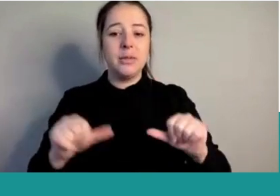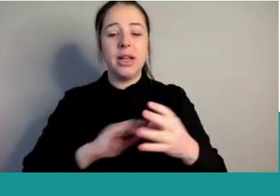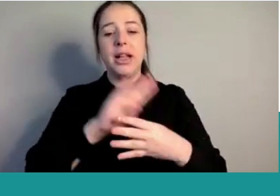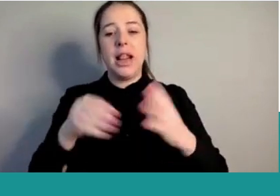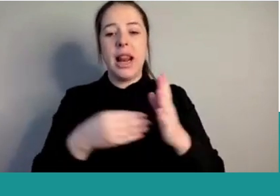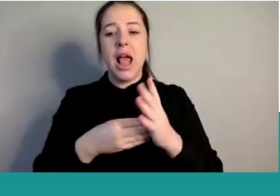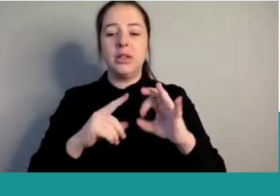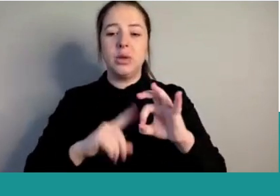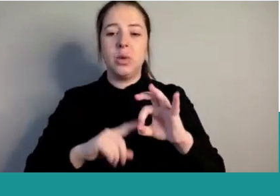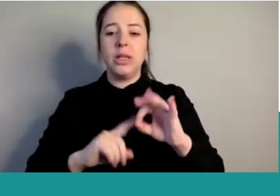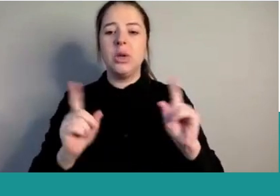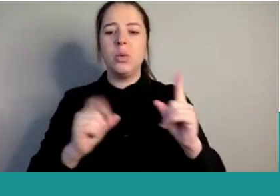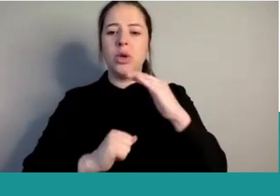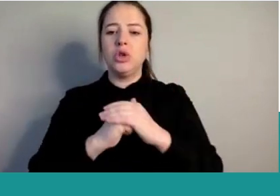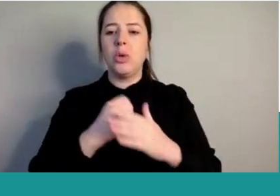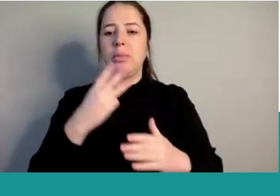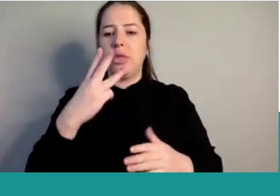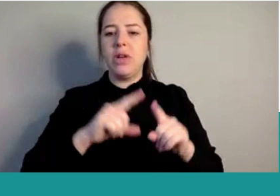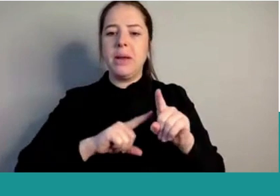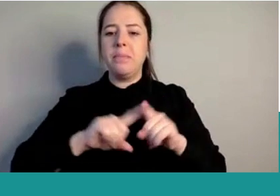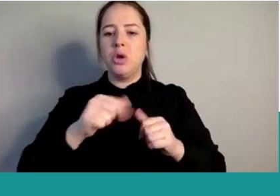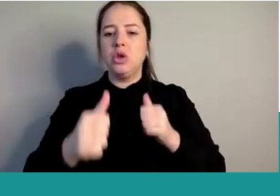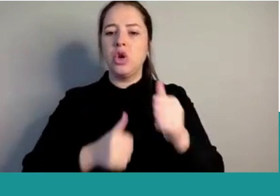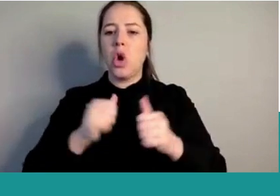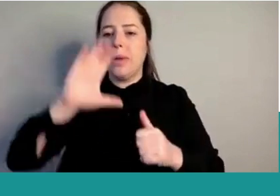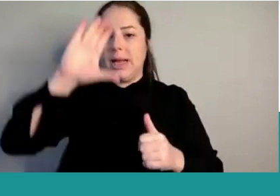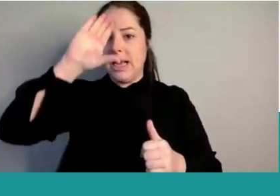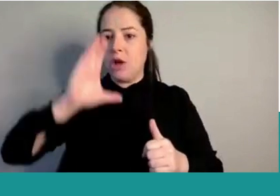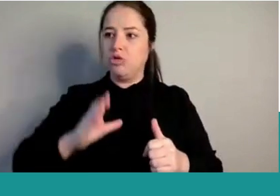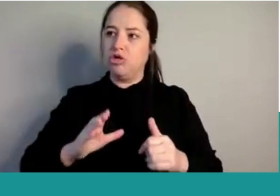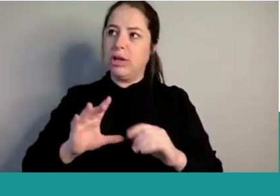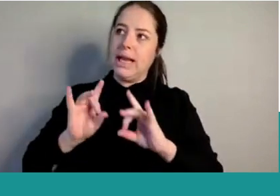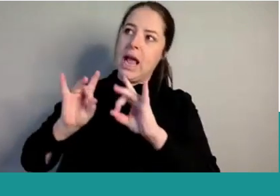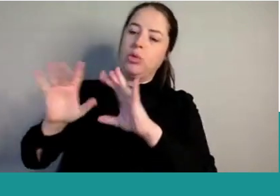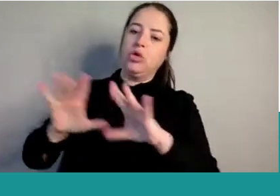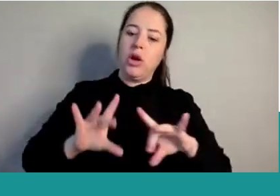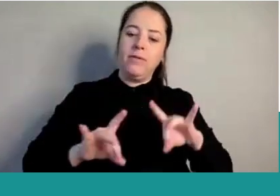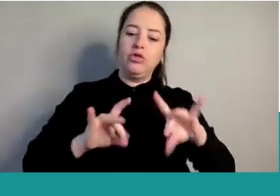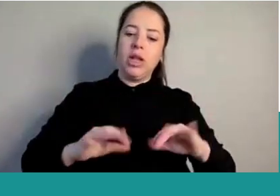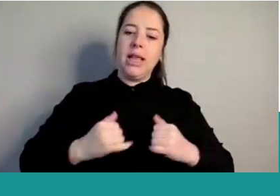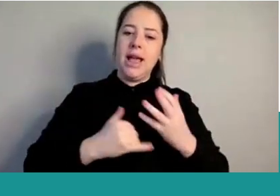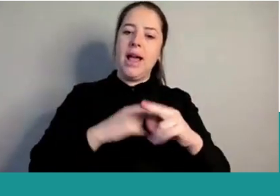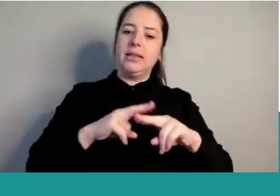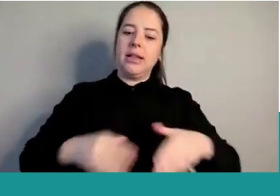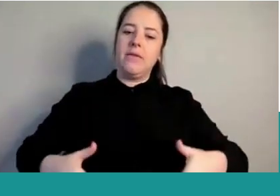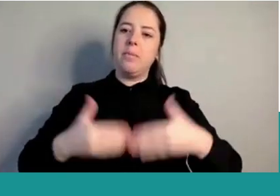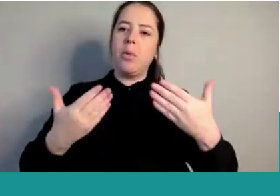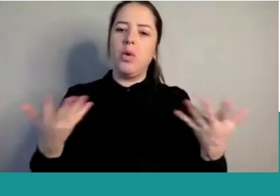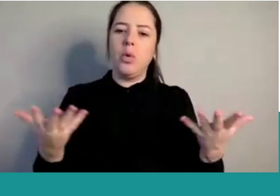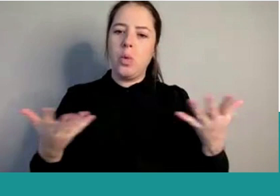what are the top three most common countries of birth outside of Australia for South Australian APS employees?